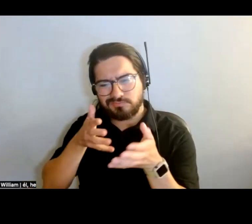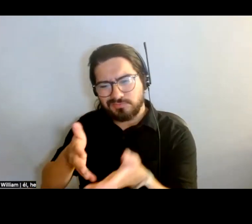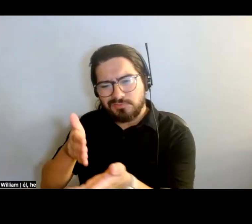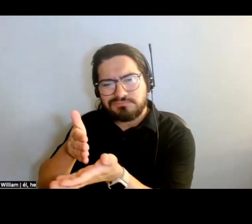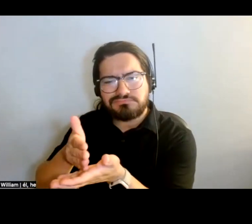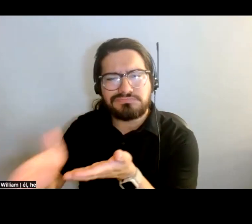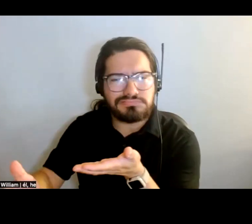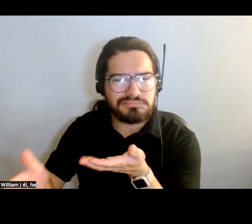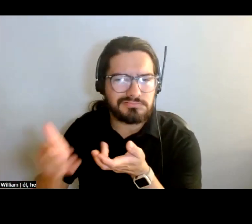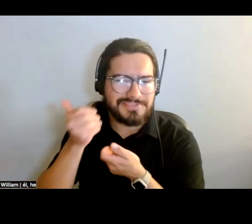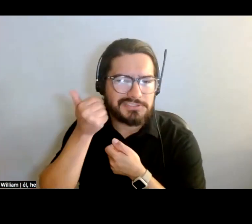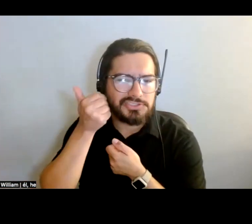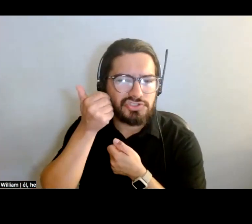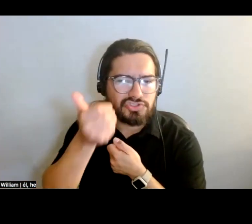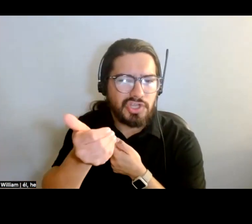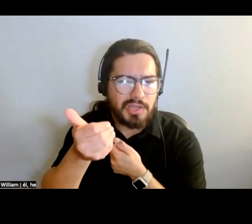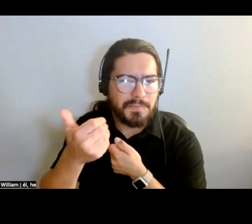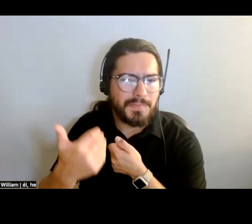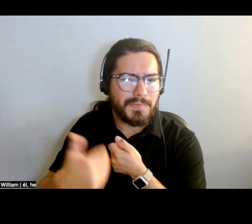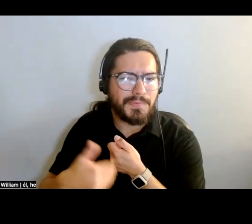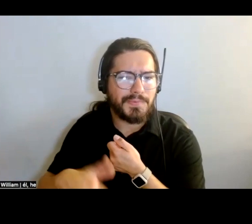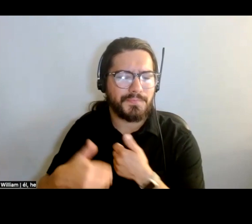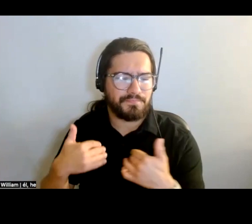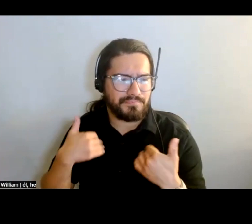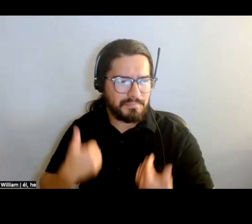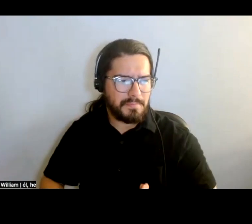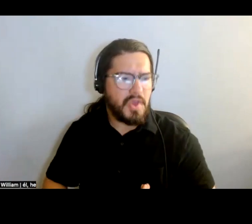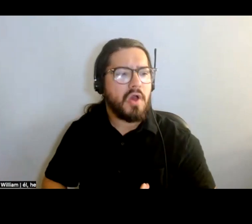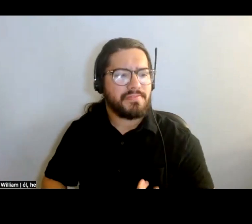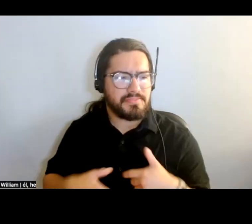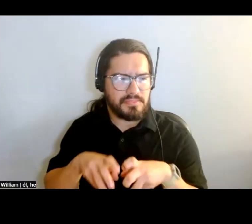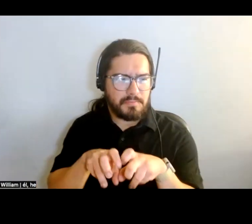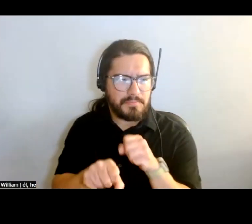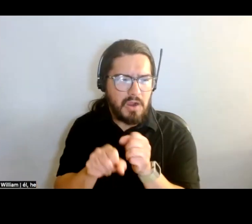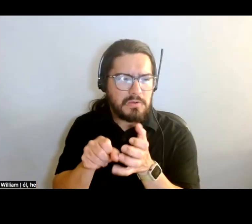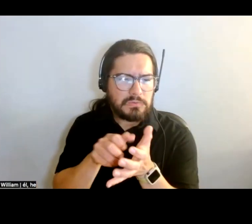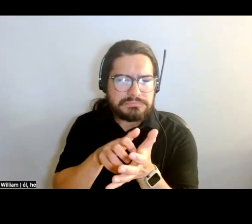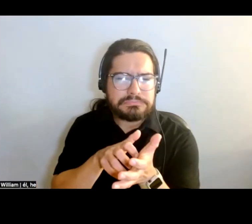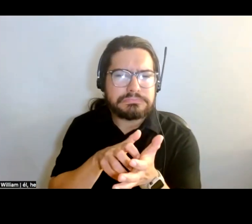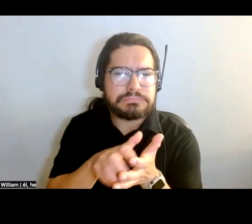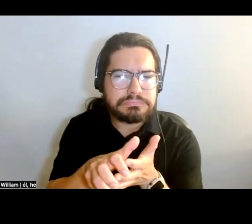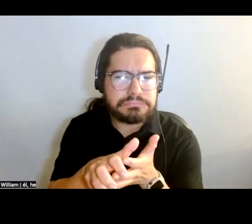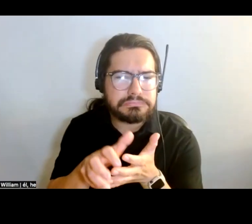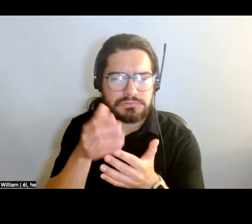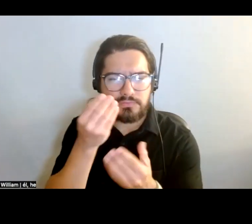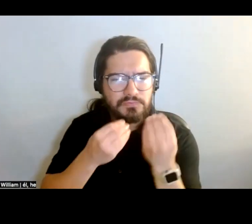Shame A body run down and malnourished believes in duty